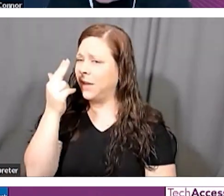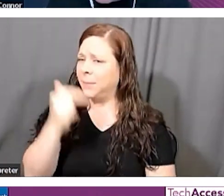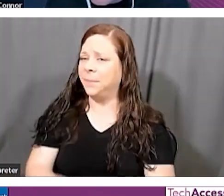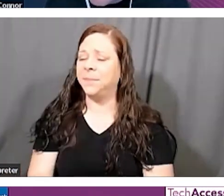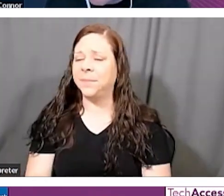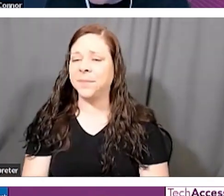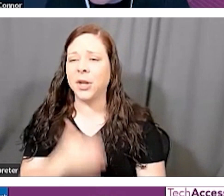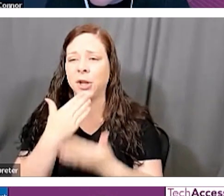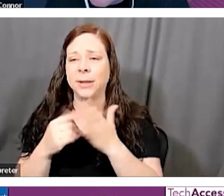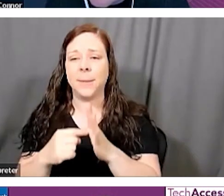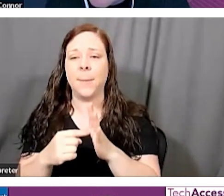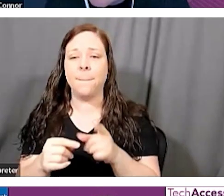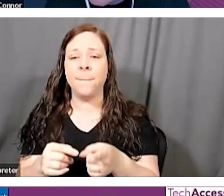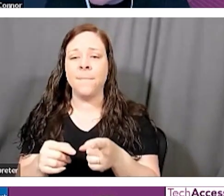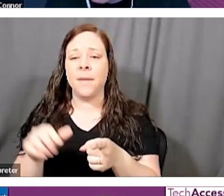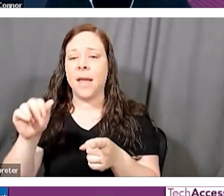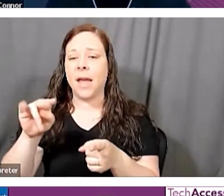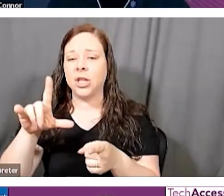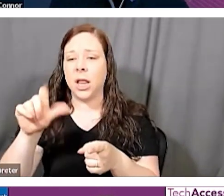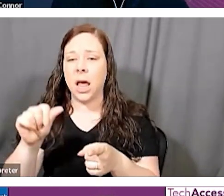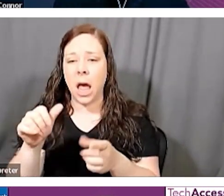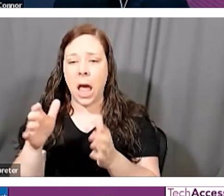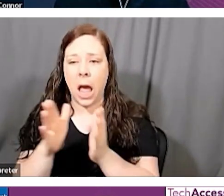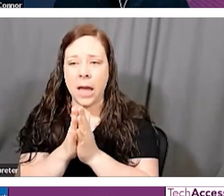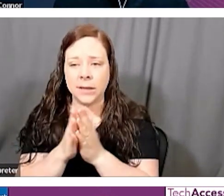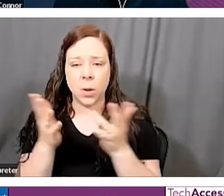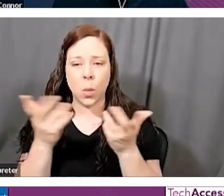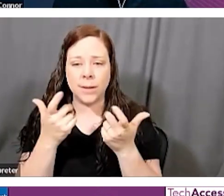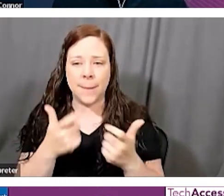Angela asks, "What's the biggest area of need to make products more accessible?"